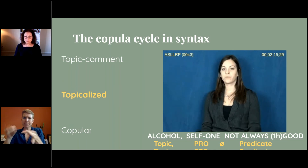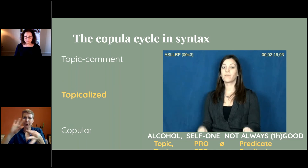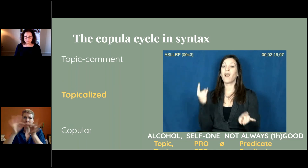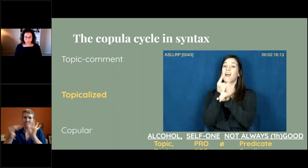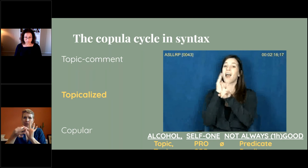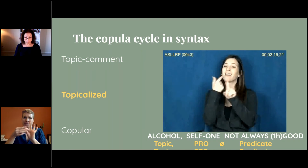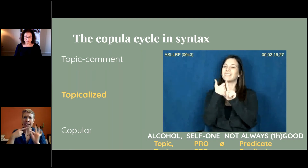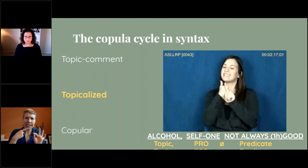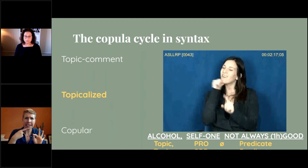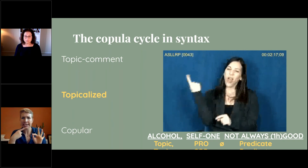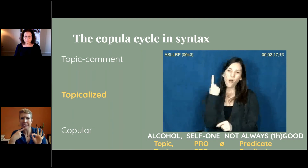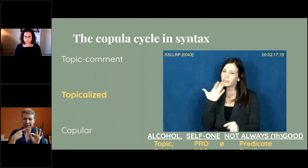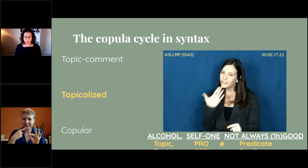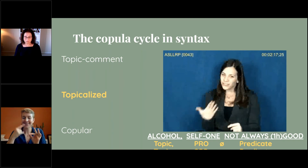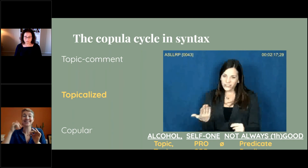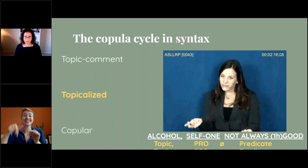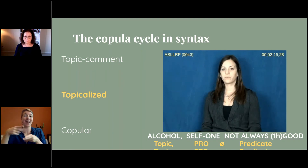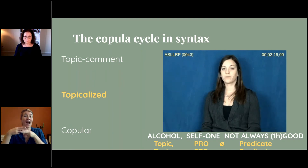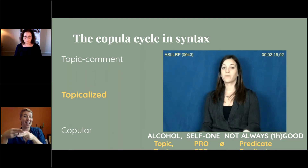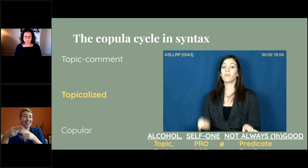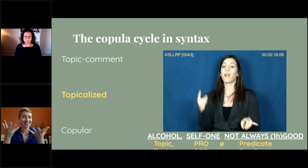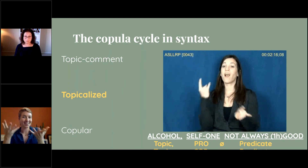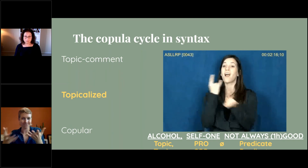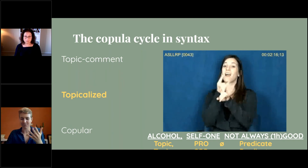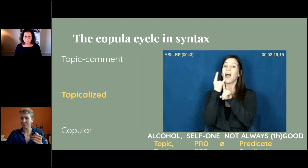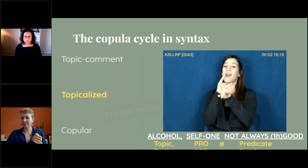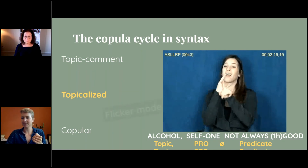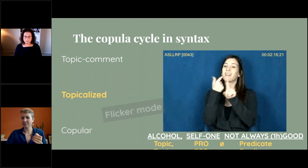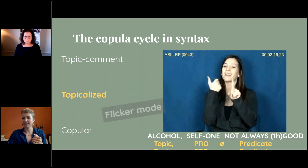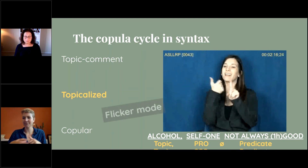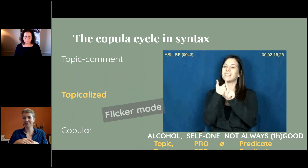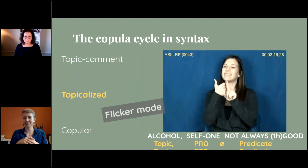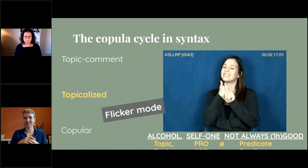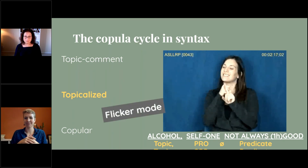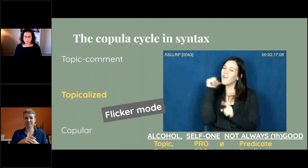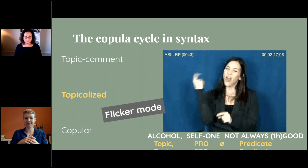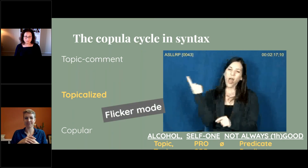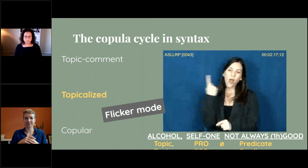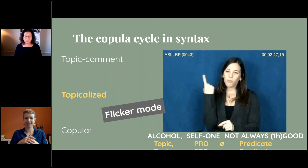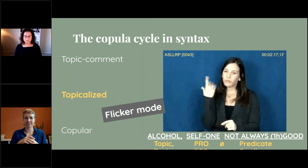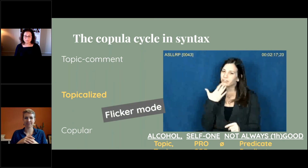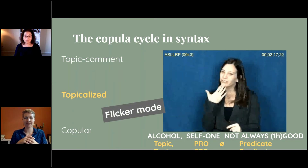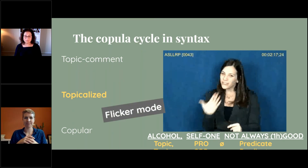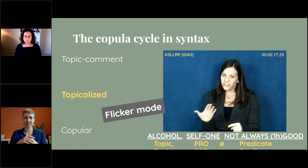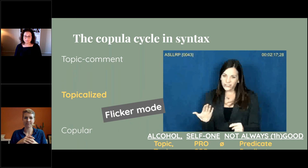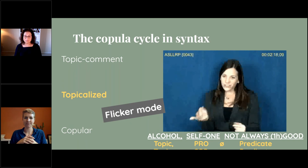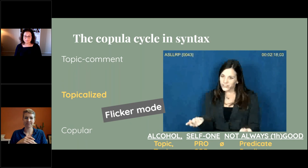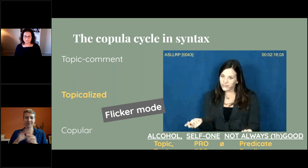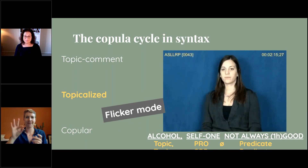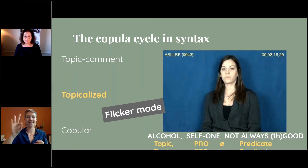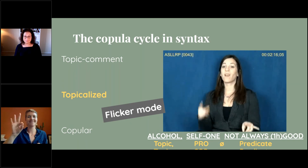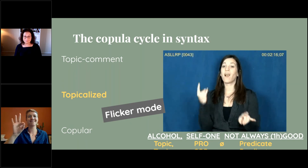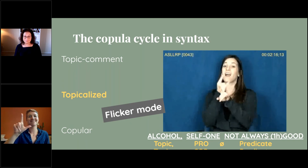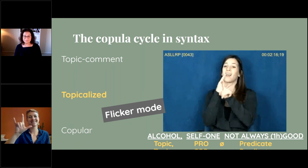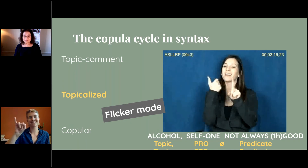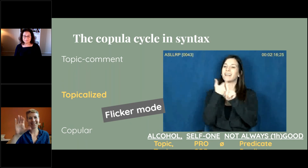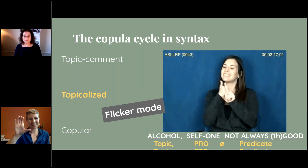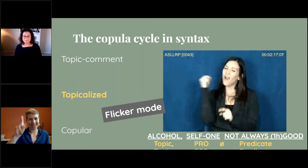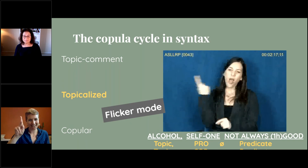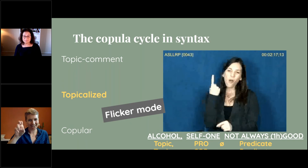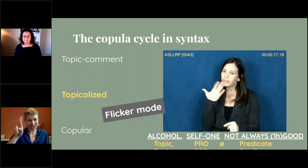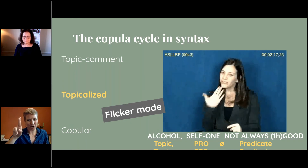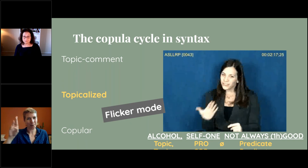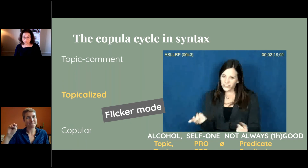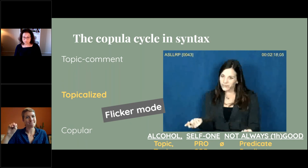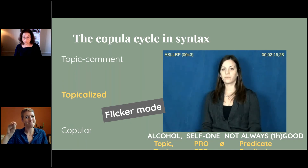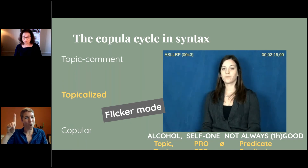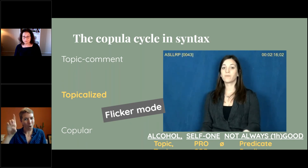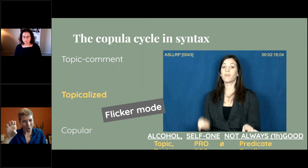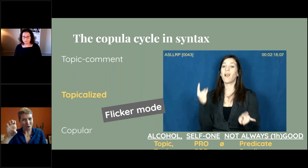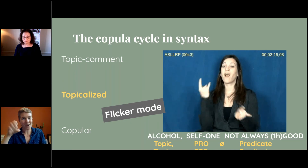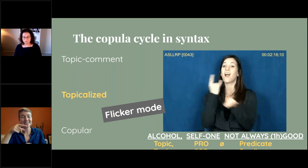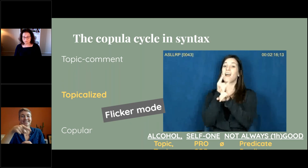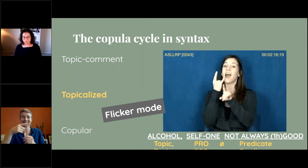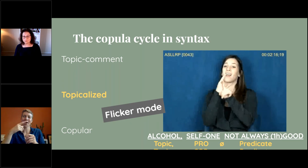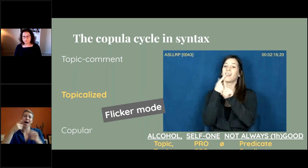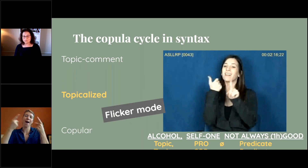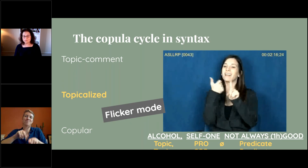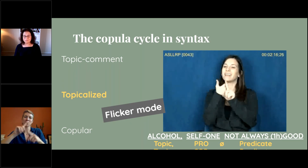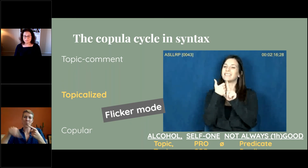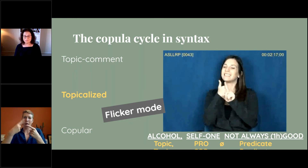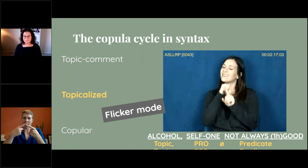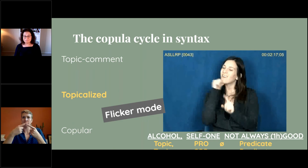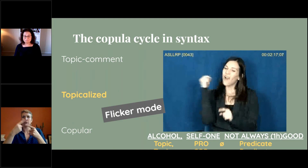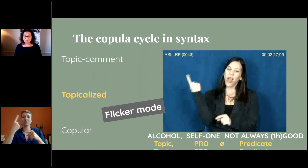So these are two possible interpretations of the sign SELF and we call this flicker mode.